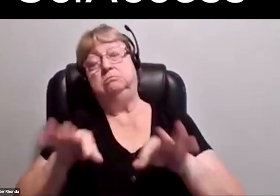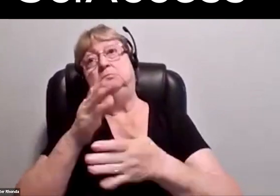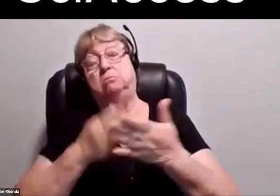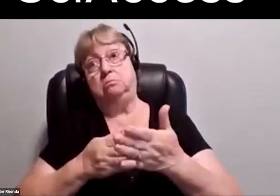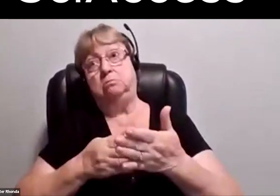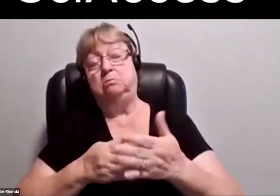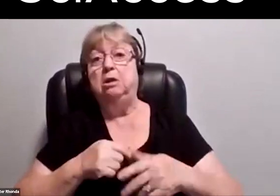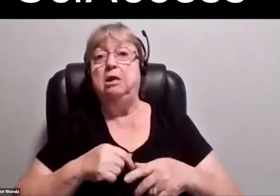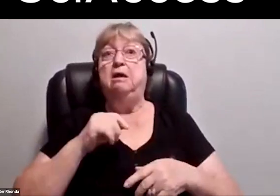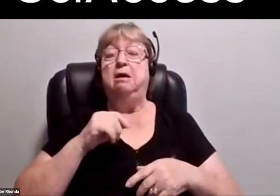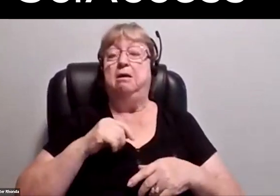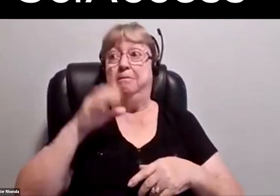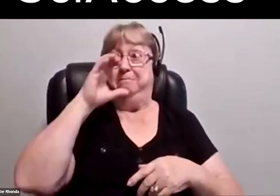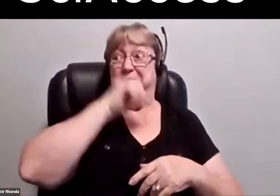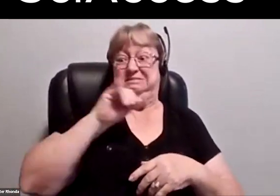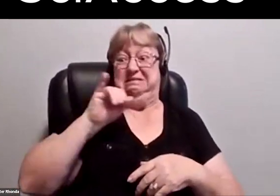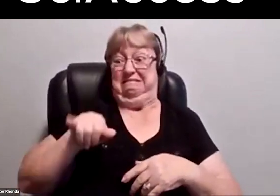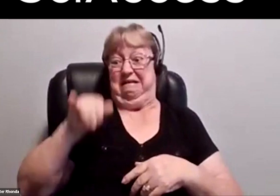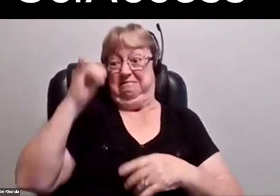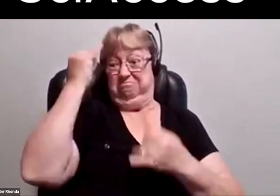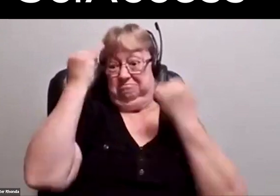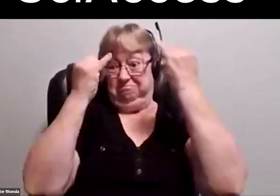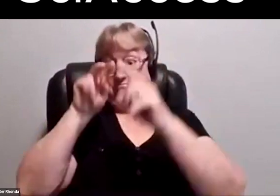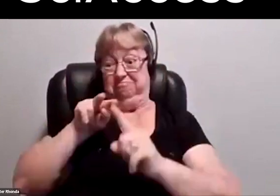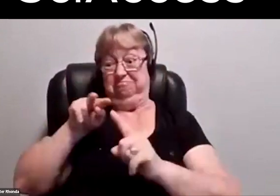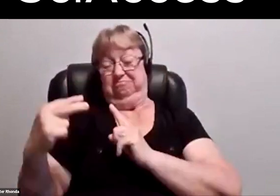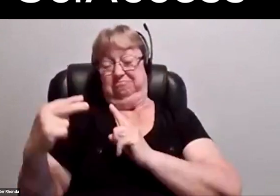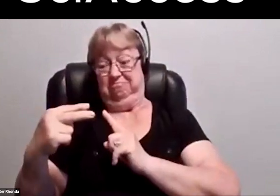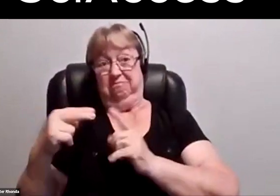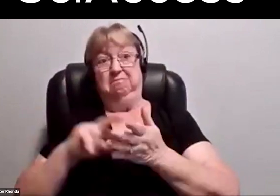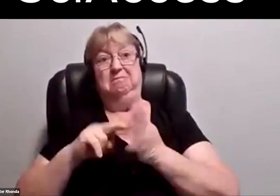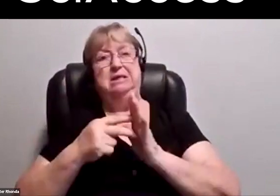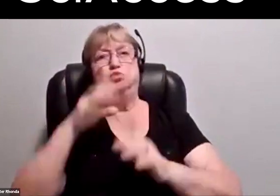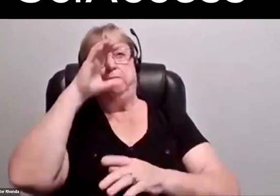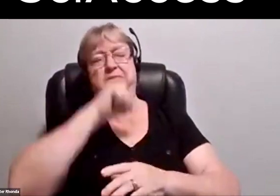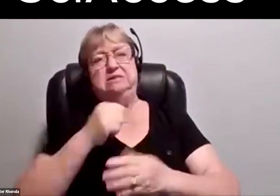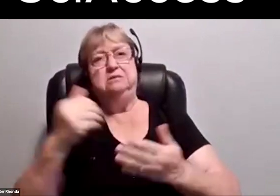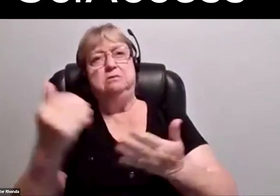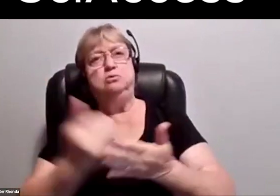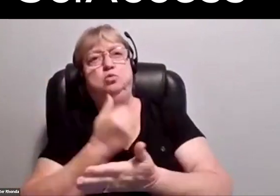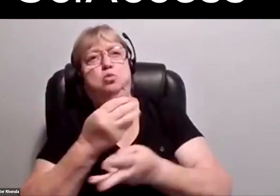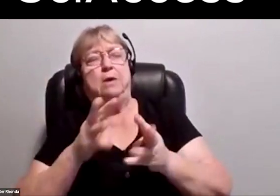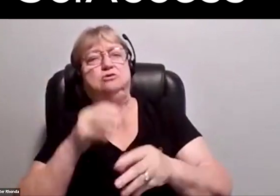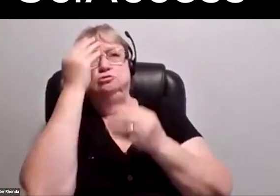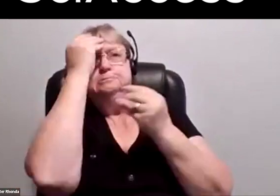the opportunity to learn new ways of thinking about the world and potentially major scientific discoveries.